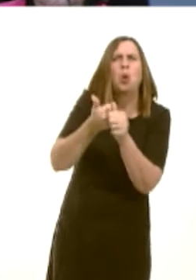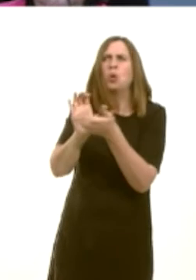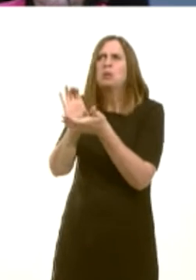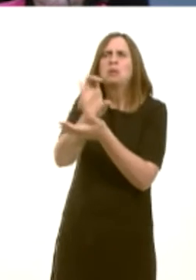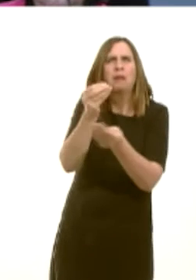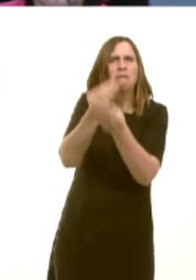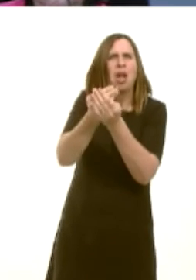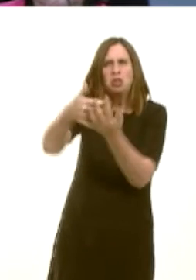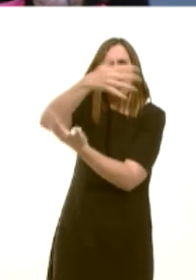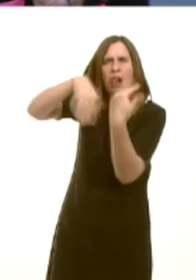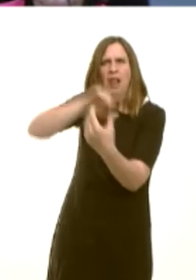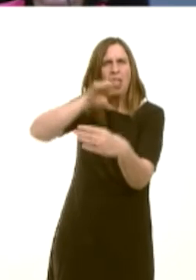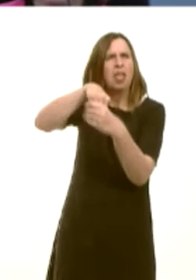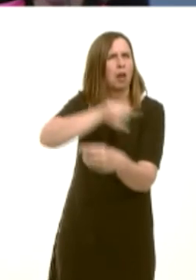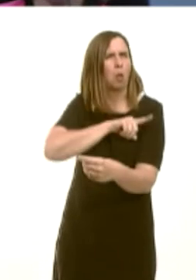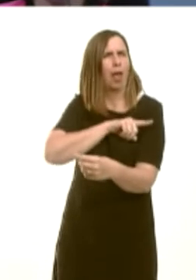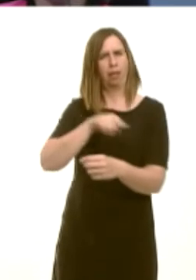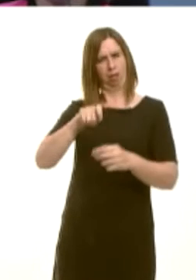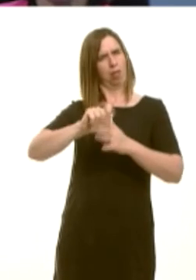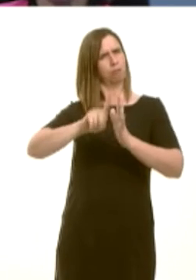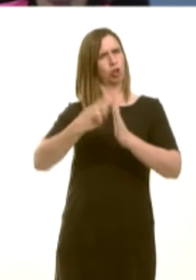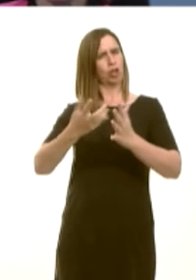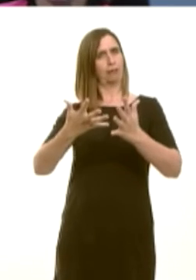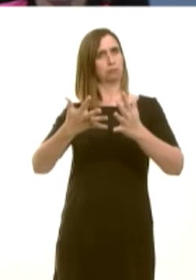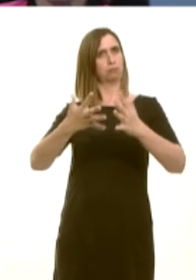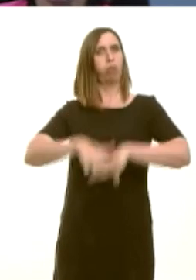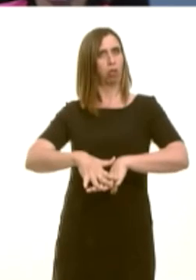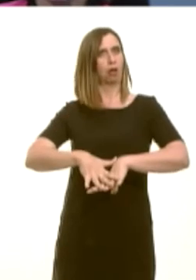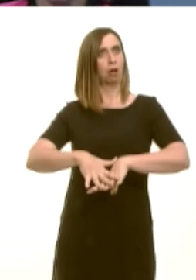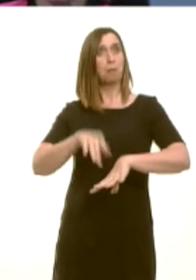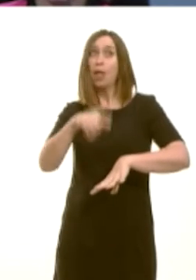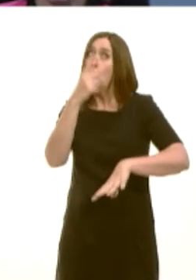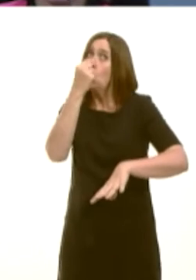that it has taken the collapse of this project, which could have potentially brought 100 jobs,